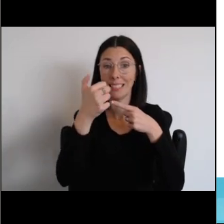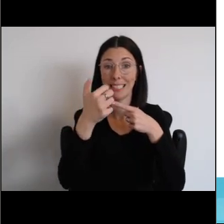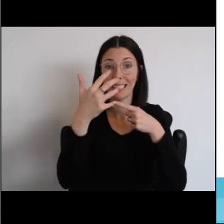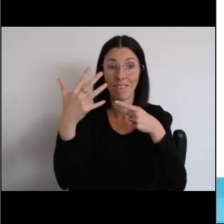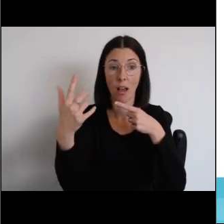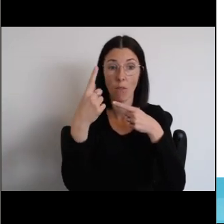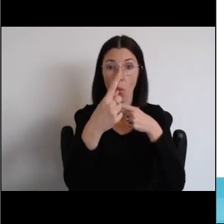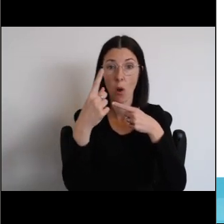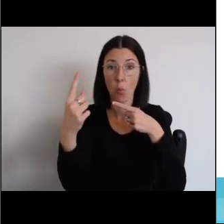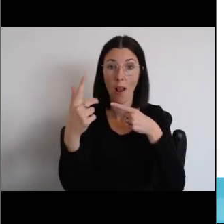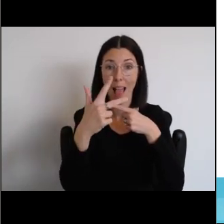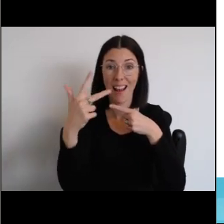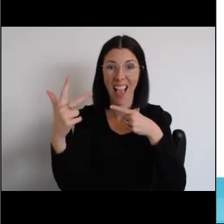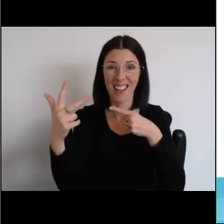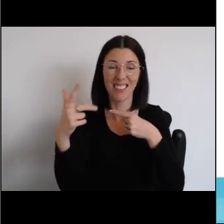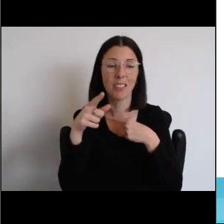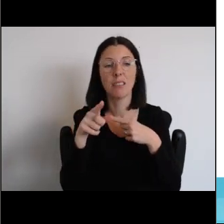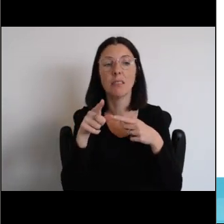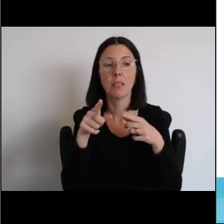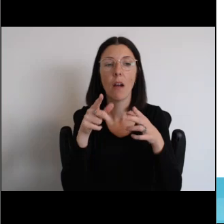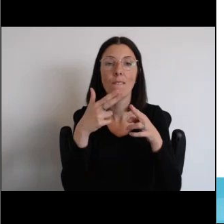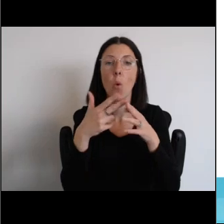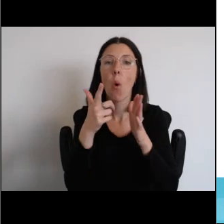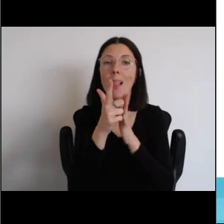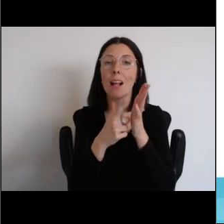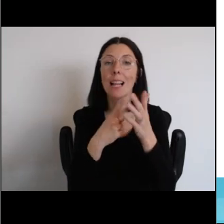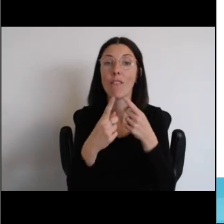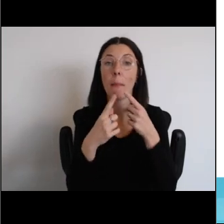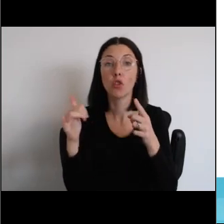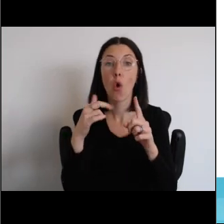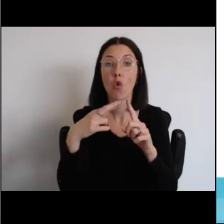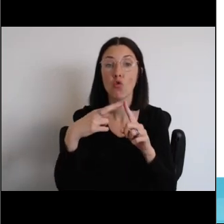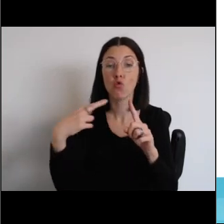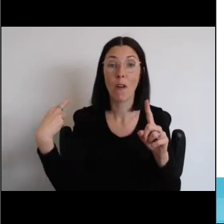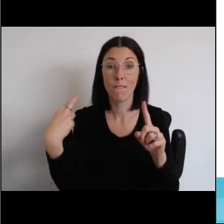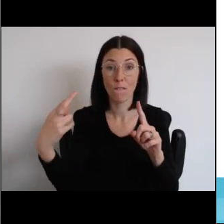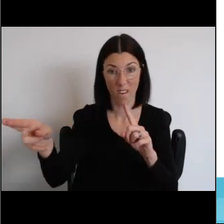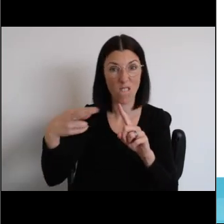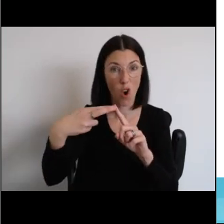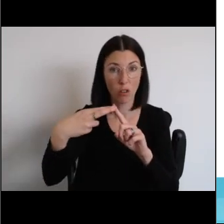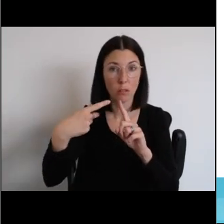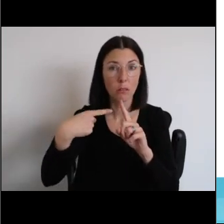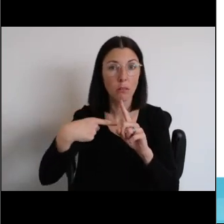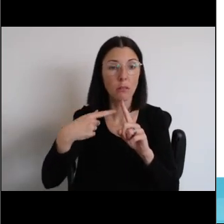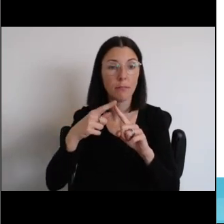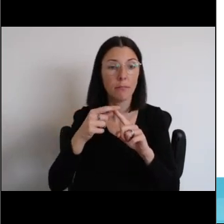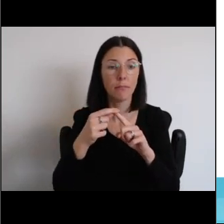for Legal Information and referrals um so that's what we encourage the general public and also um